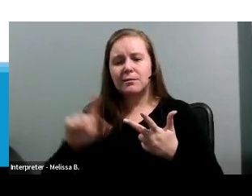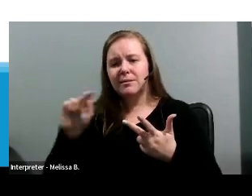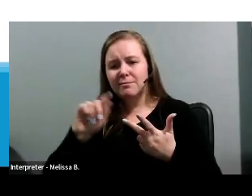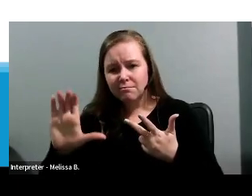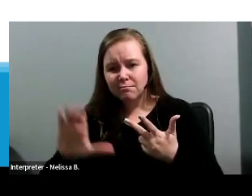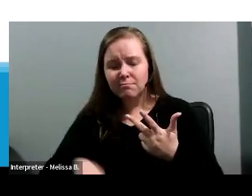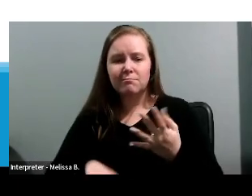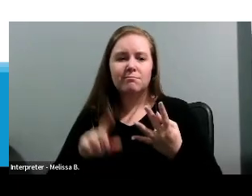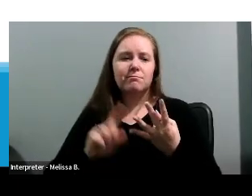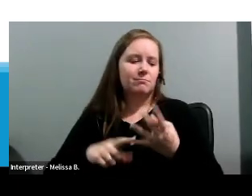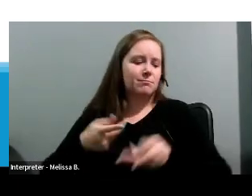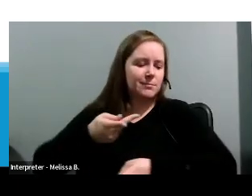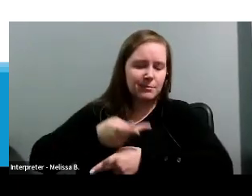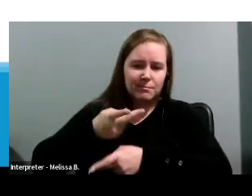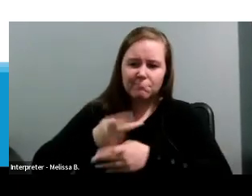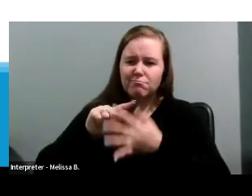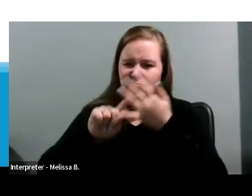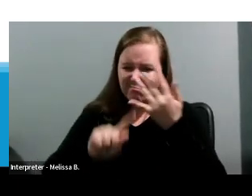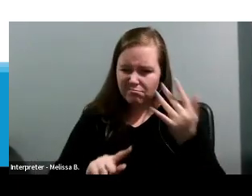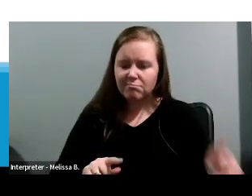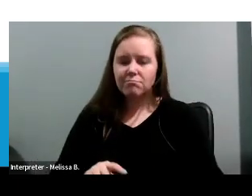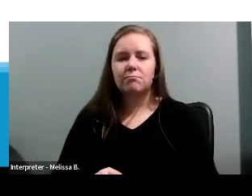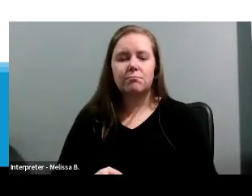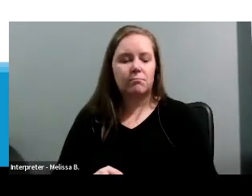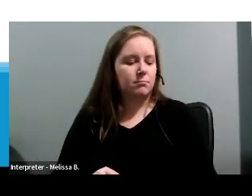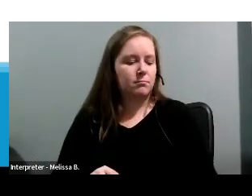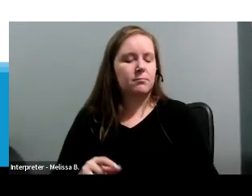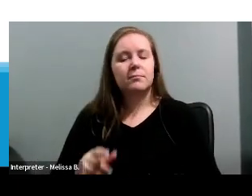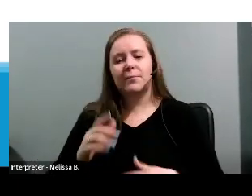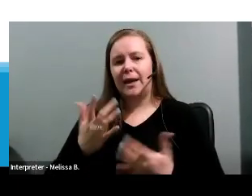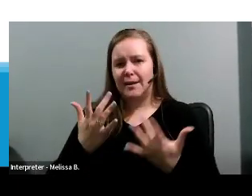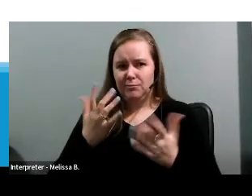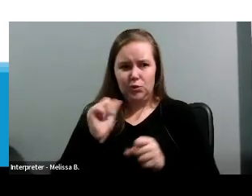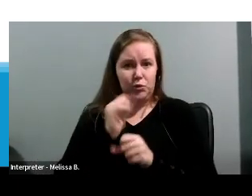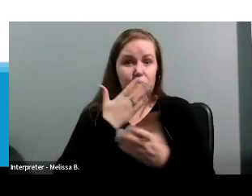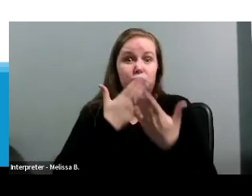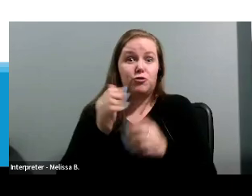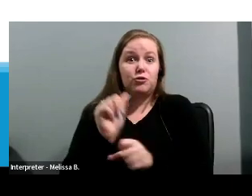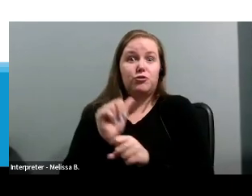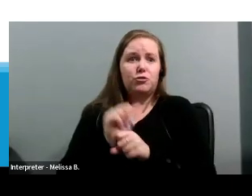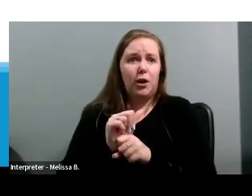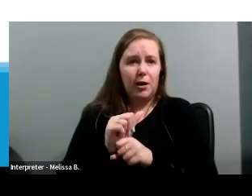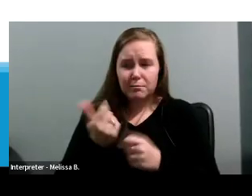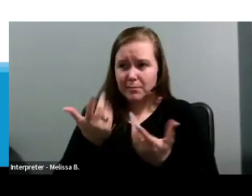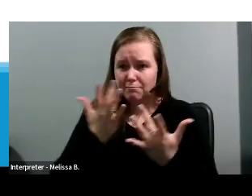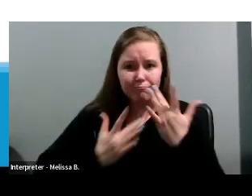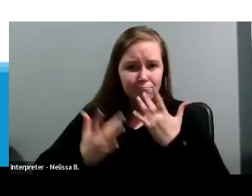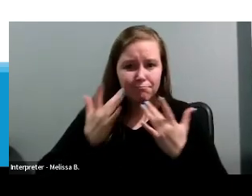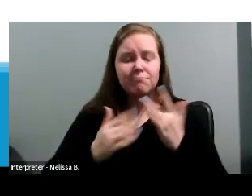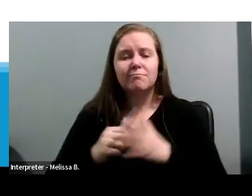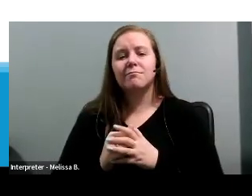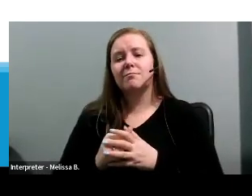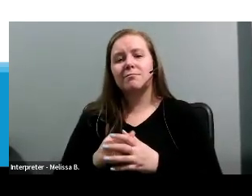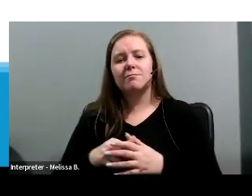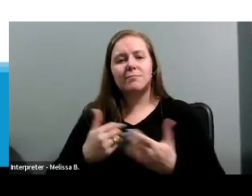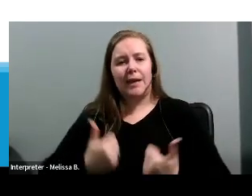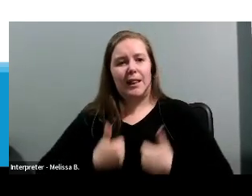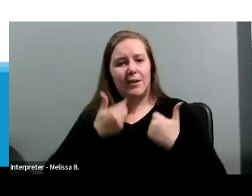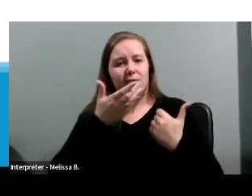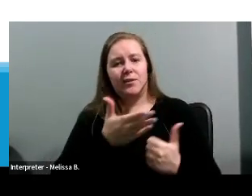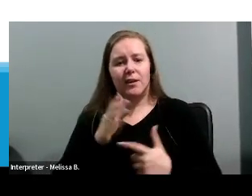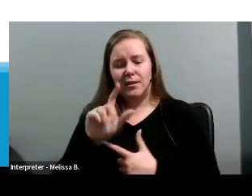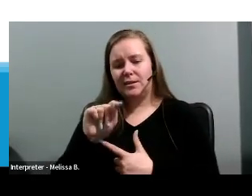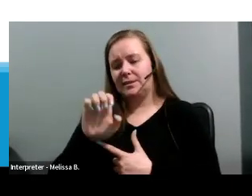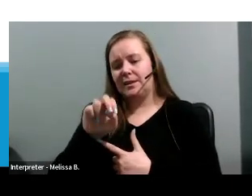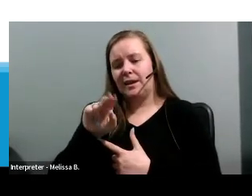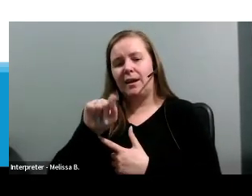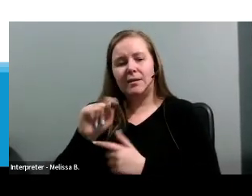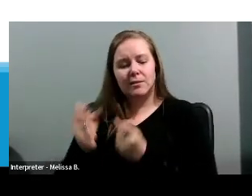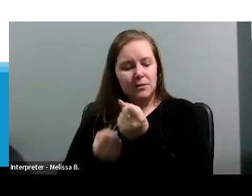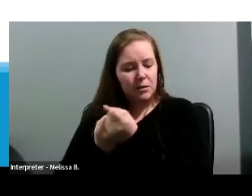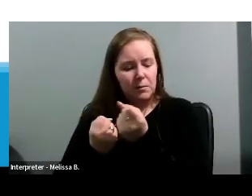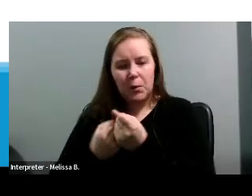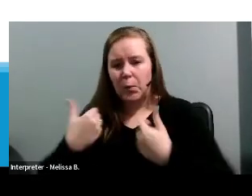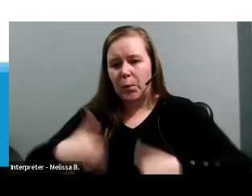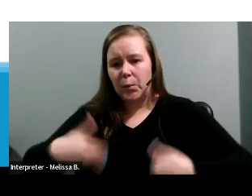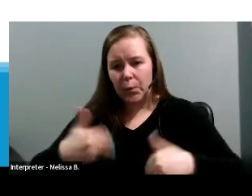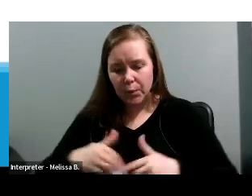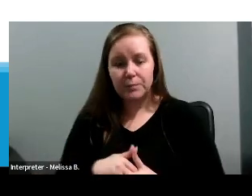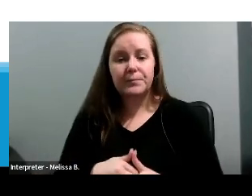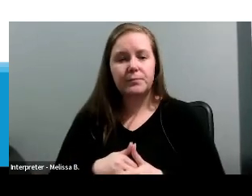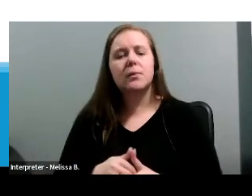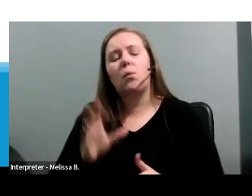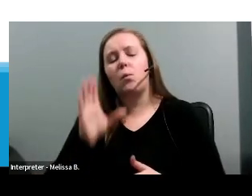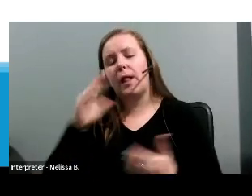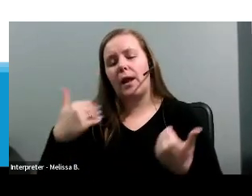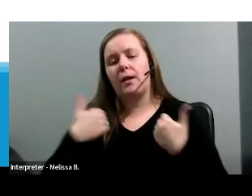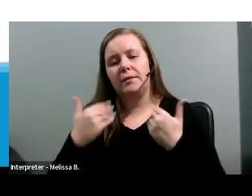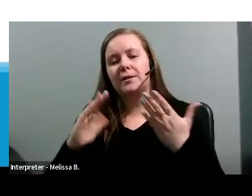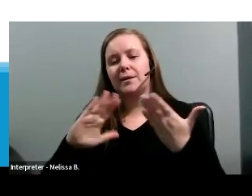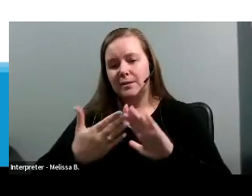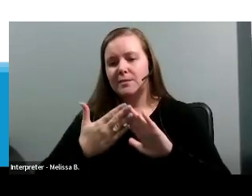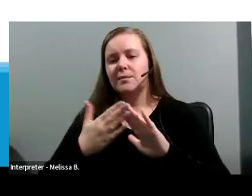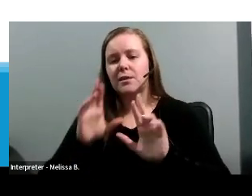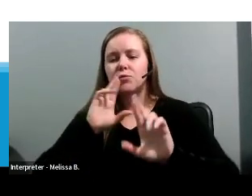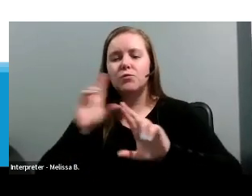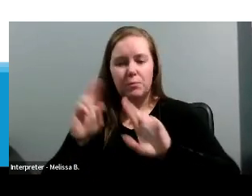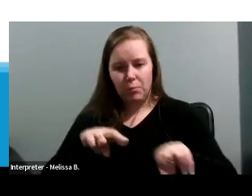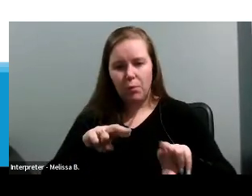Melissa Wong (she/her), SPT: And also the lack of good jobs and tenant, support, and those… that was brought forward, and you can see some of that. There's going to be a city, report that's available, where you can see the summary of that information.